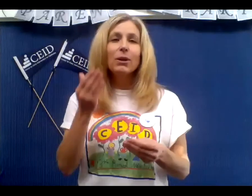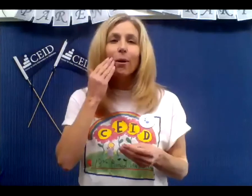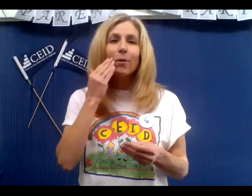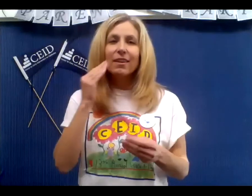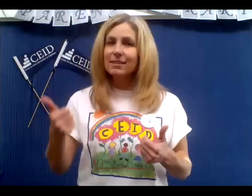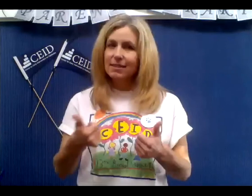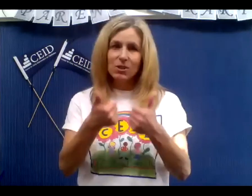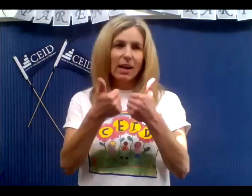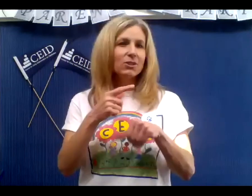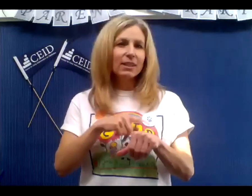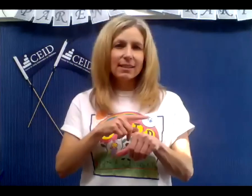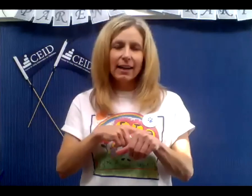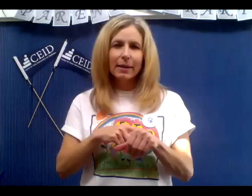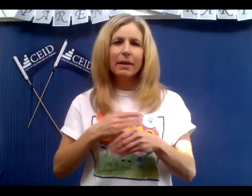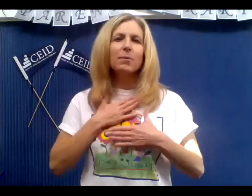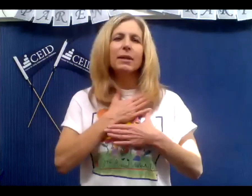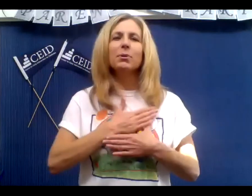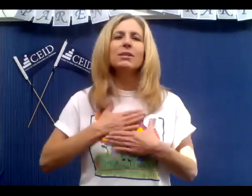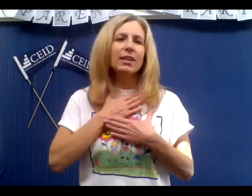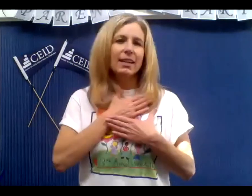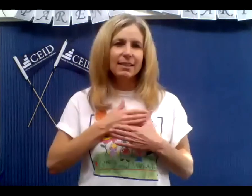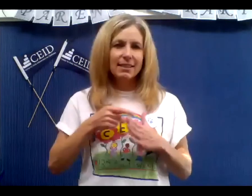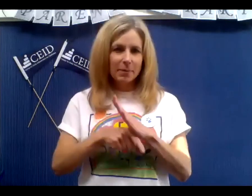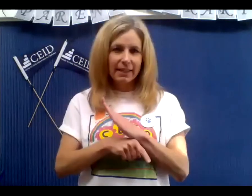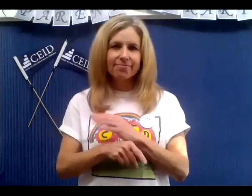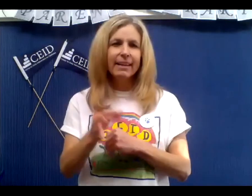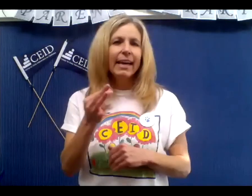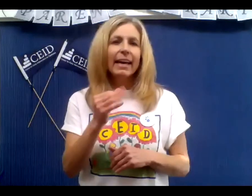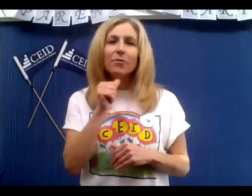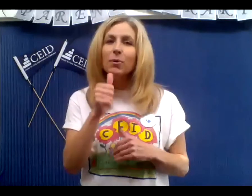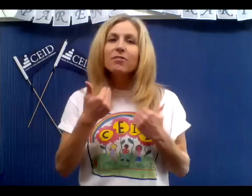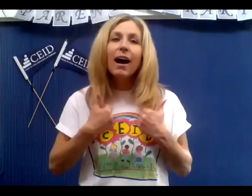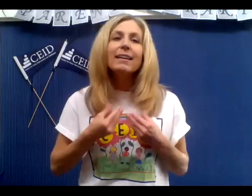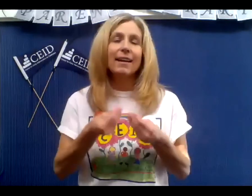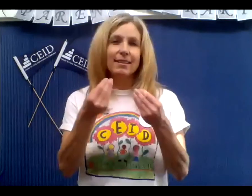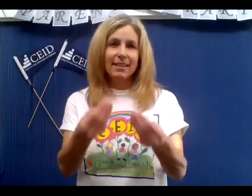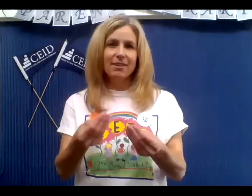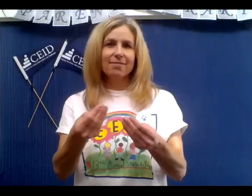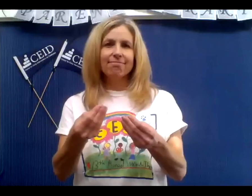We know that this is a challenging time and we appreciate it deeply. And if you have not yet given,